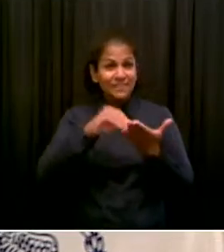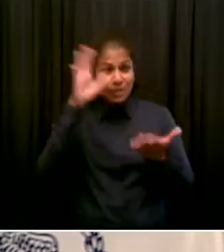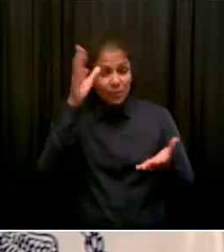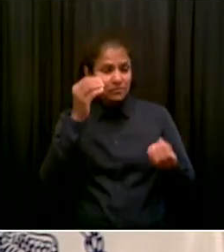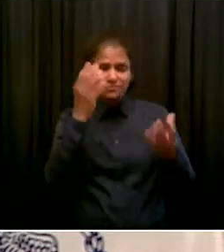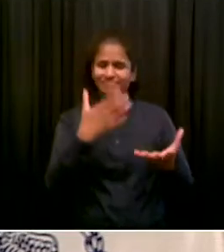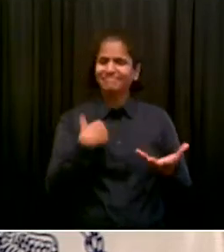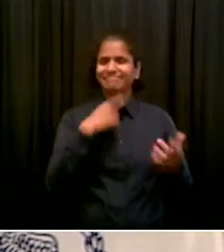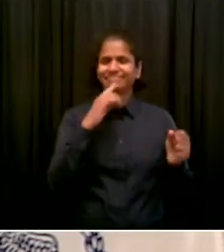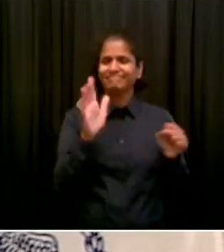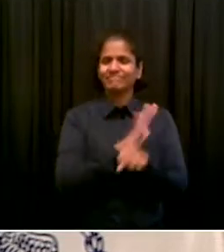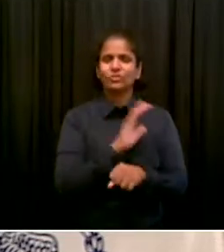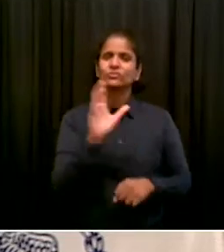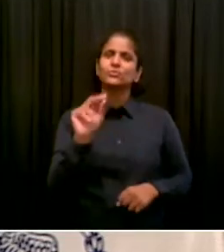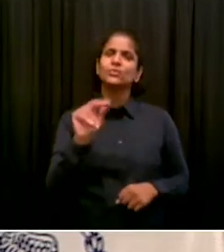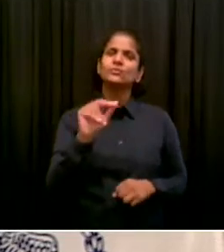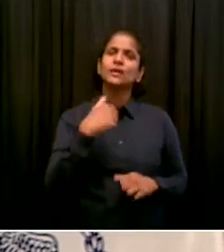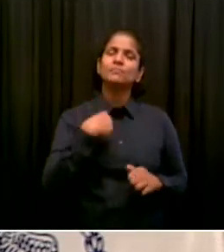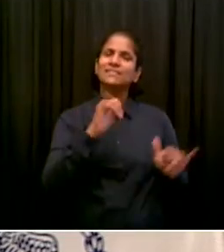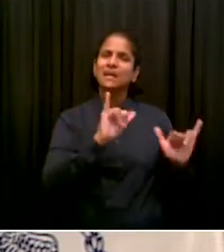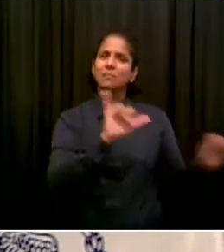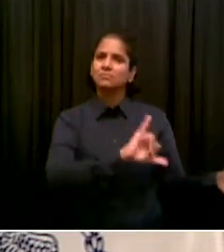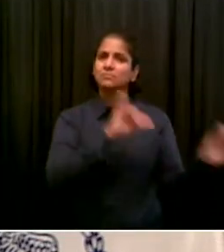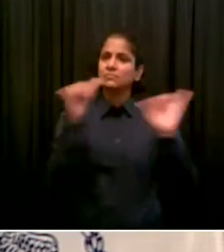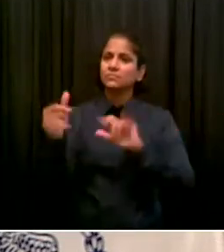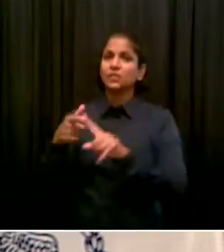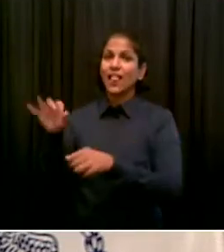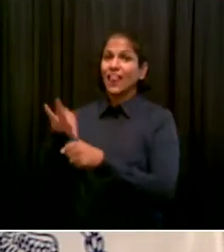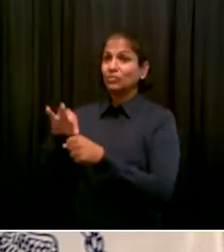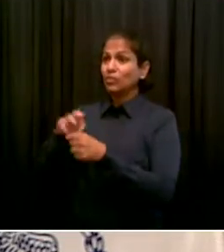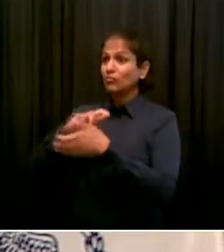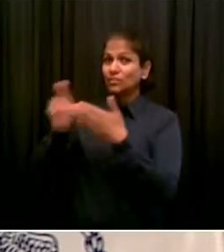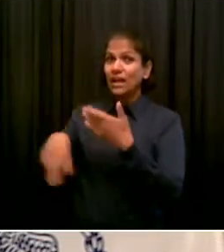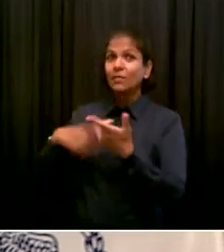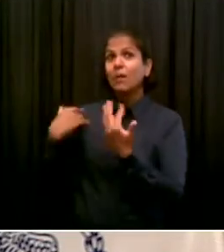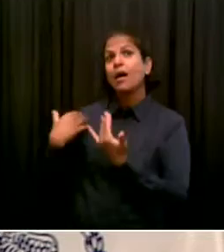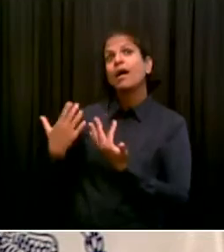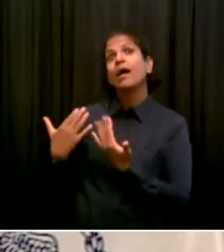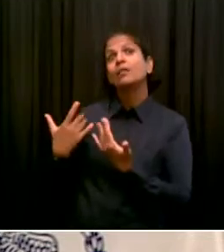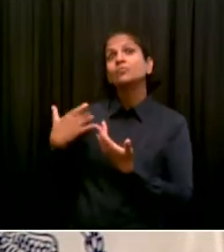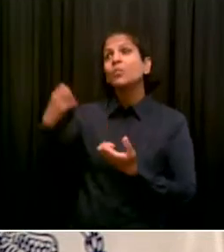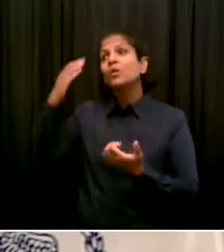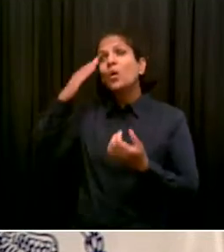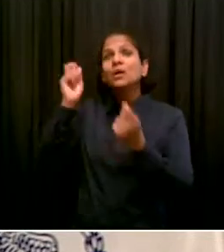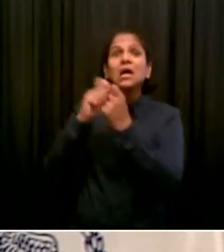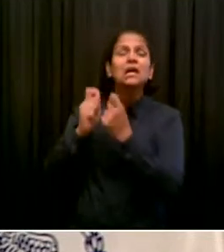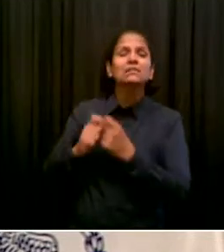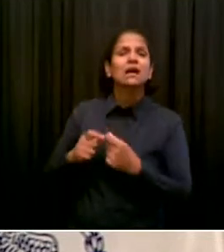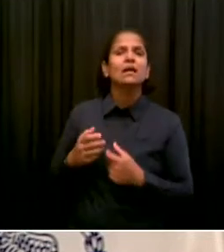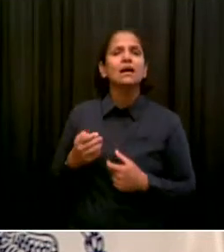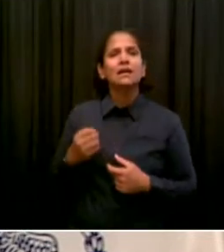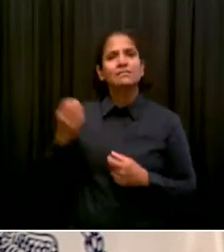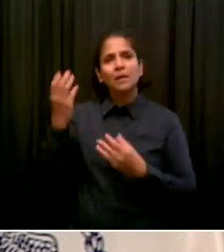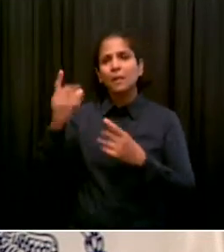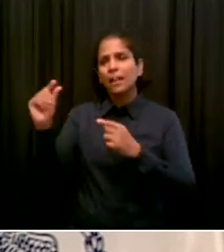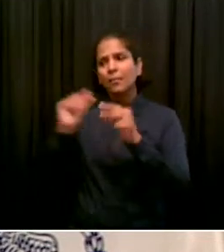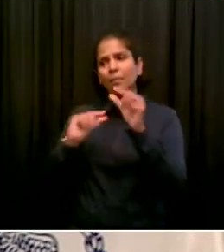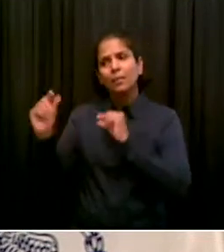THERE IS NOTHING MORE POWERFUL THAN AN EDUCATED ESTIMATE WHEN WE DON'T HAVE FINAL INFORMATION. THIS IS PART OF WHAT WE DEAL WITH ALL THE TIME. I ALMOST FEEL LIKE WE ARE